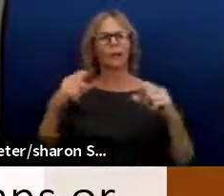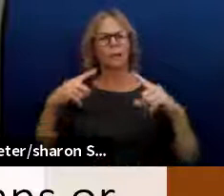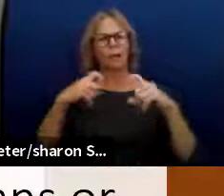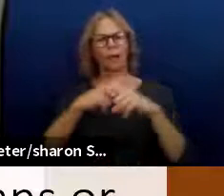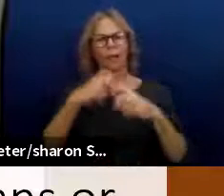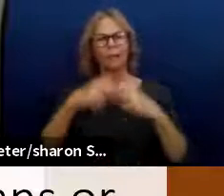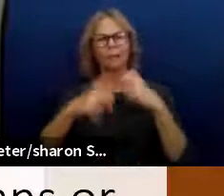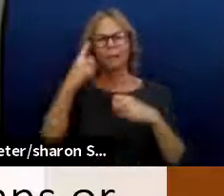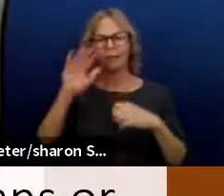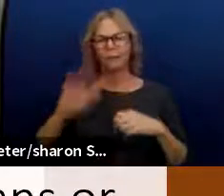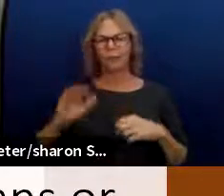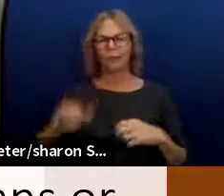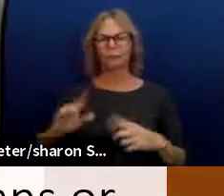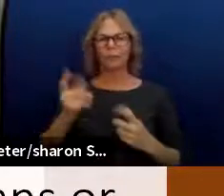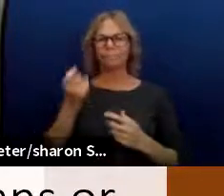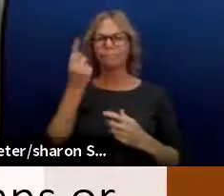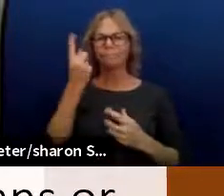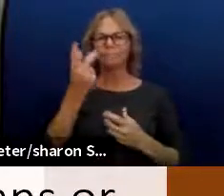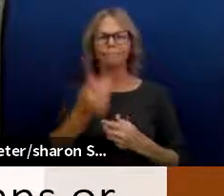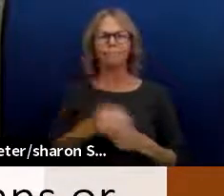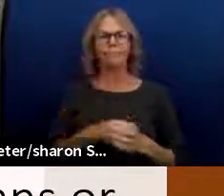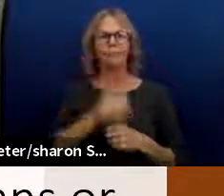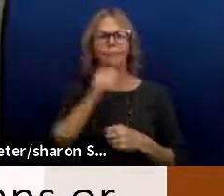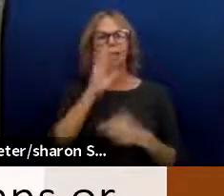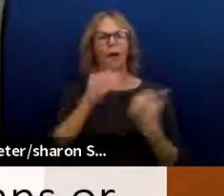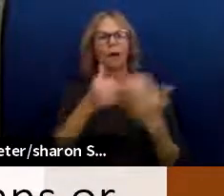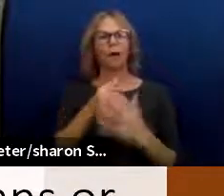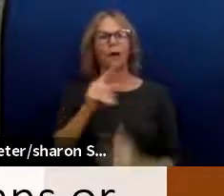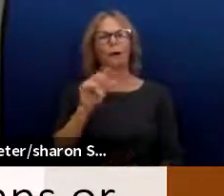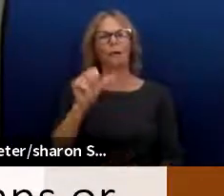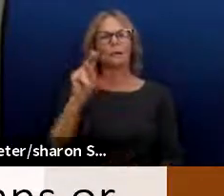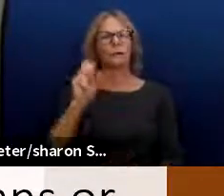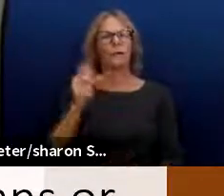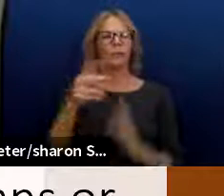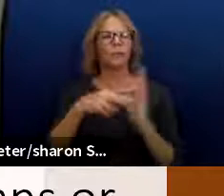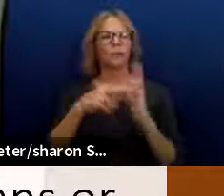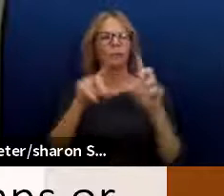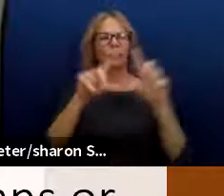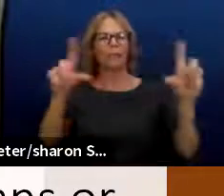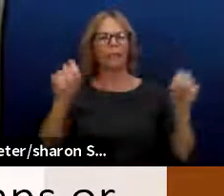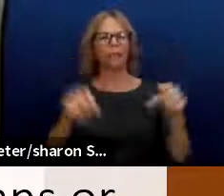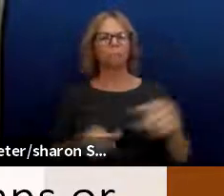children to articulate. Not all trans or non binary people recognize their transgender or non binary people recognize their gender